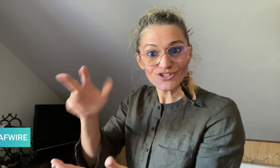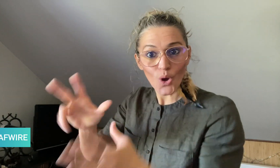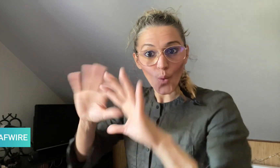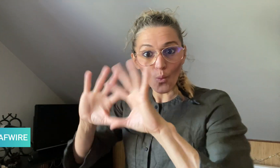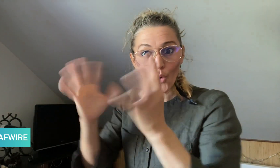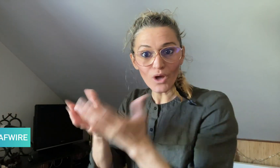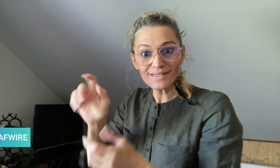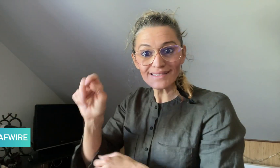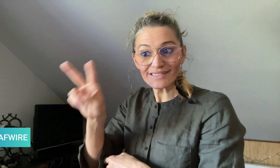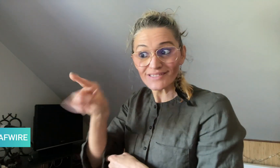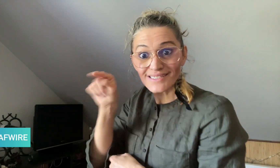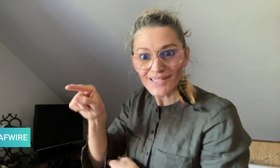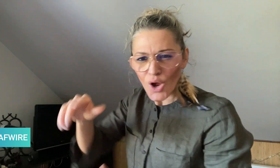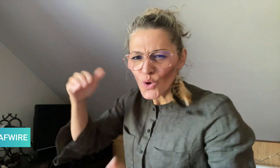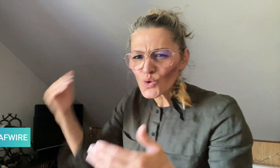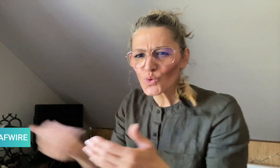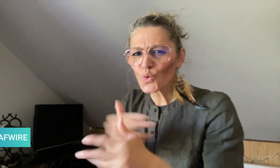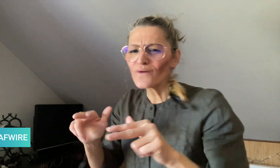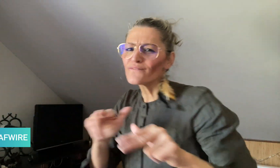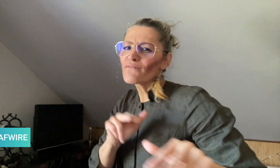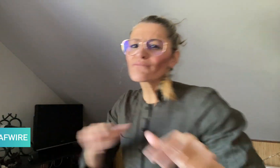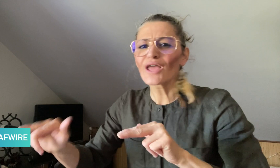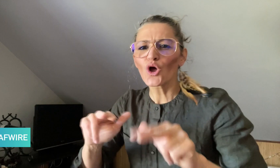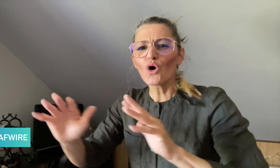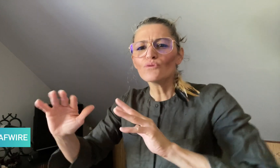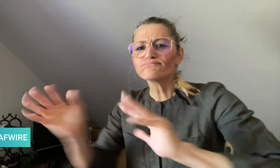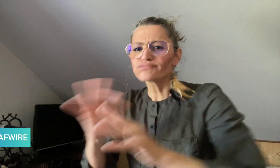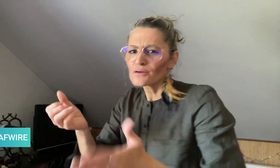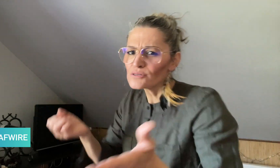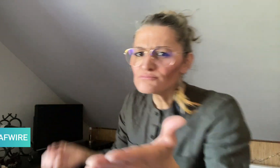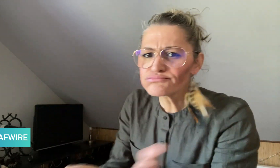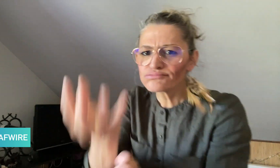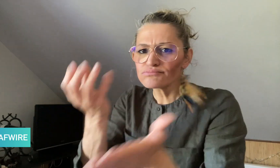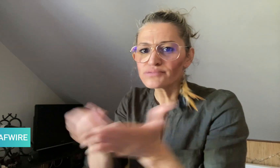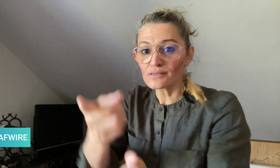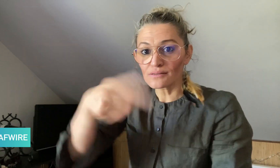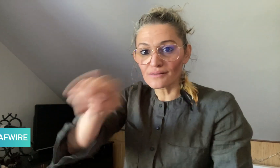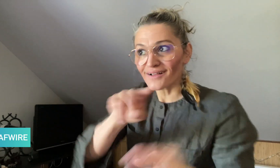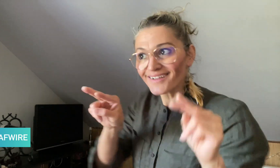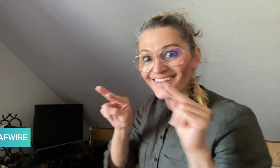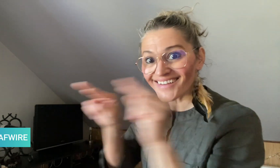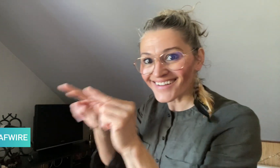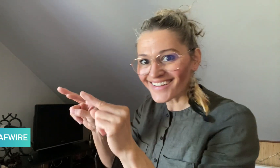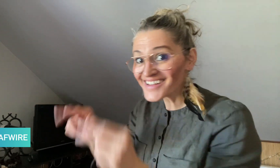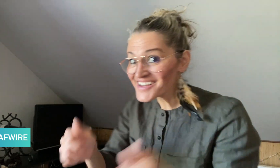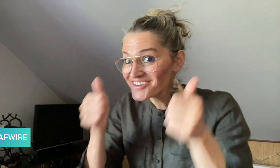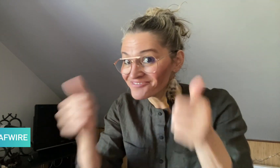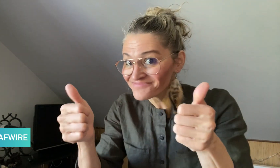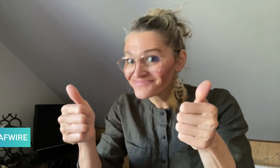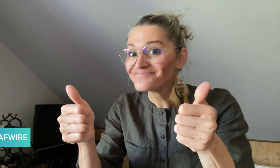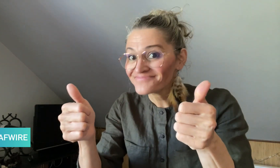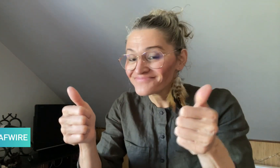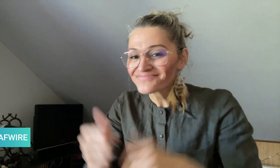H3 World TV to get new video updates!